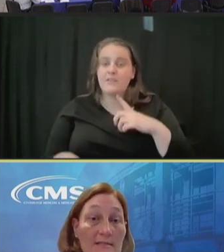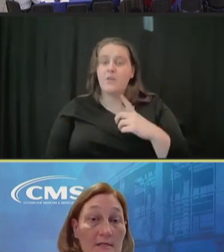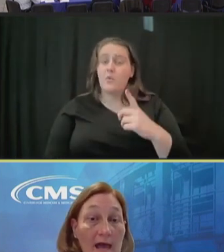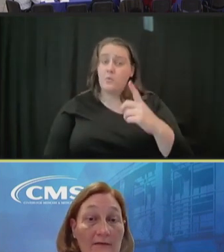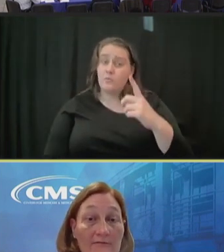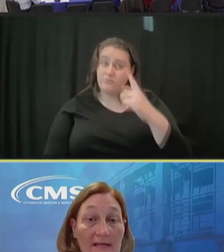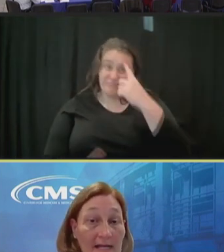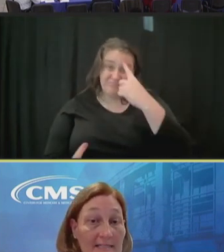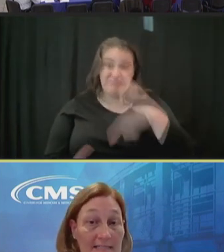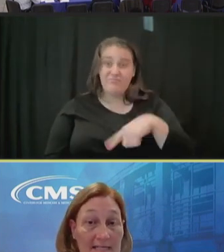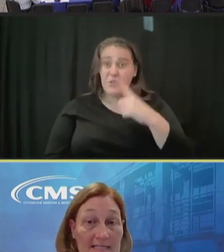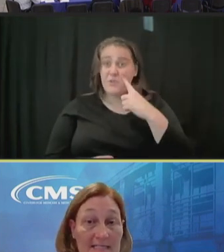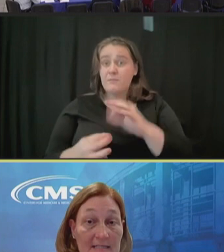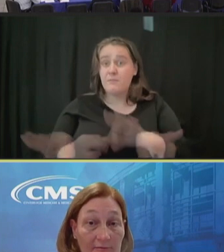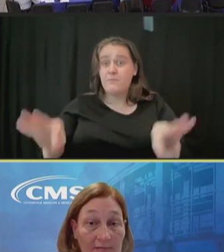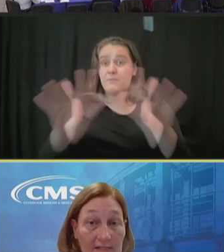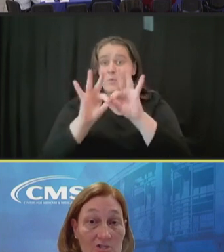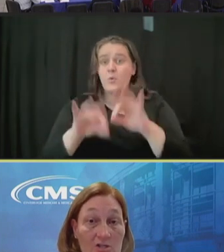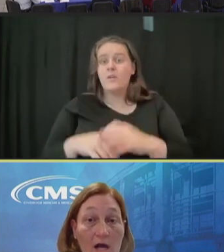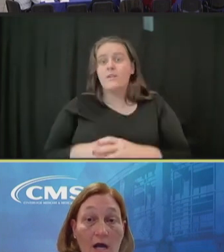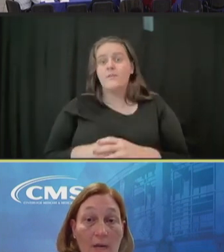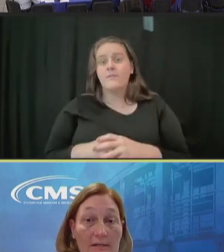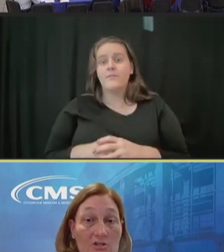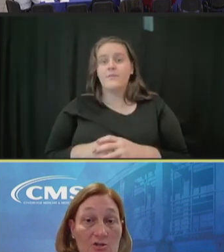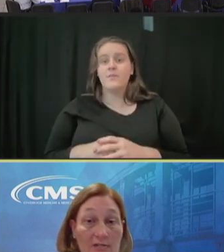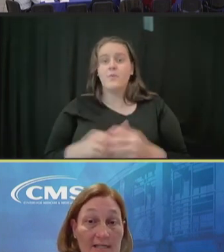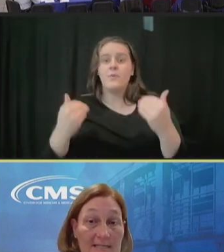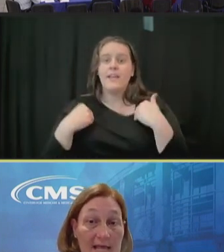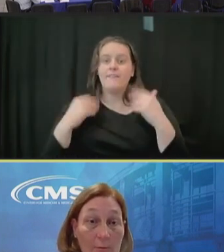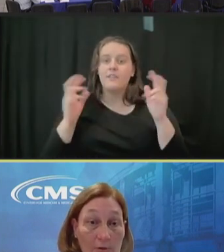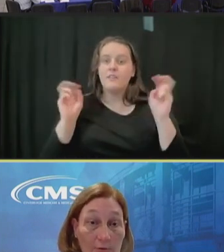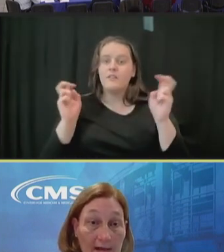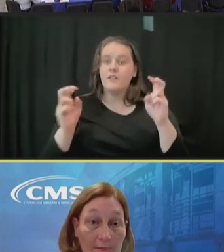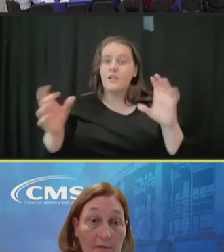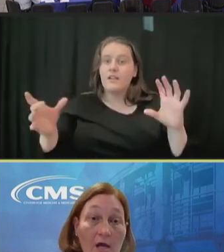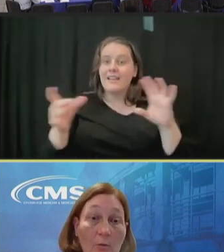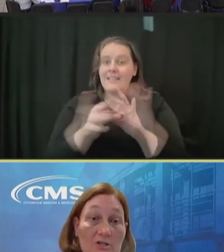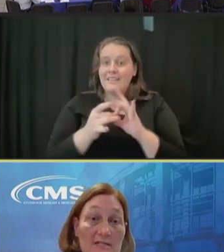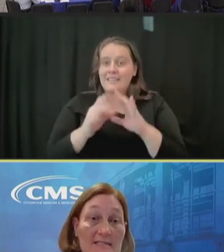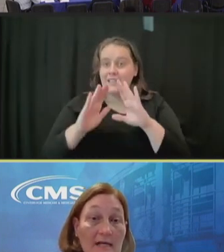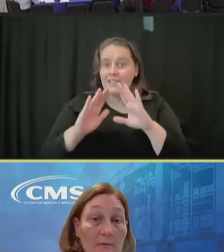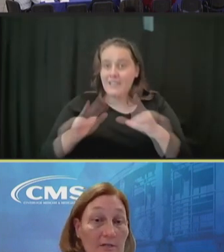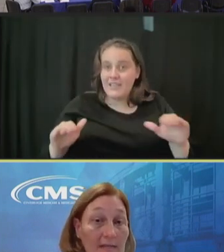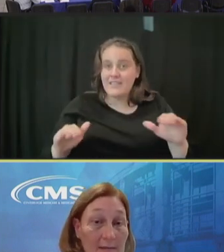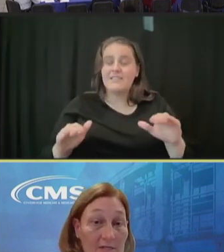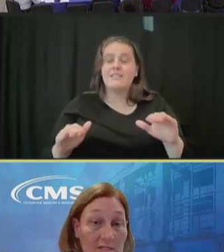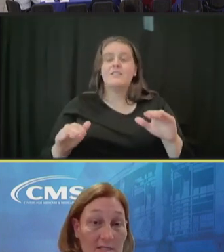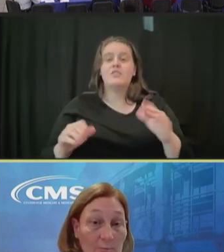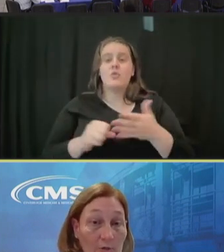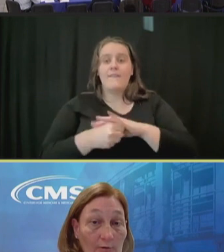We also have the Connecting Kids to Coverage and Ensure Kids Now program, which is a communications